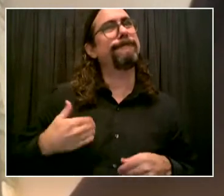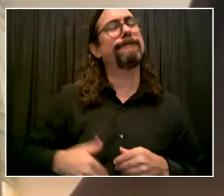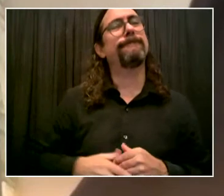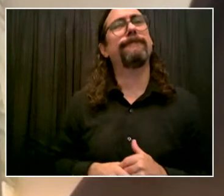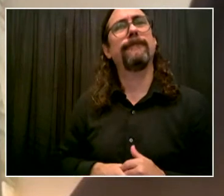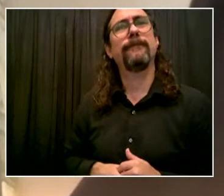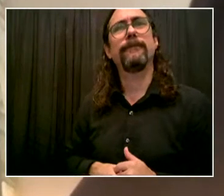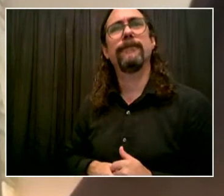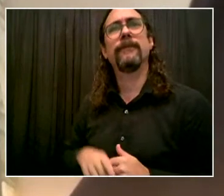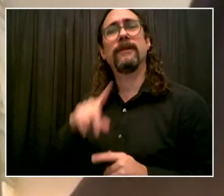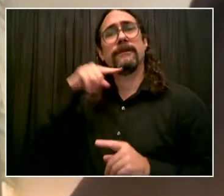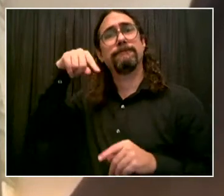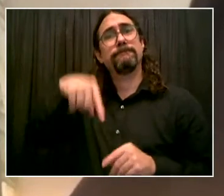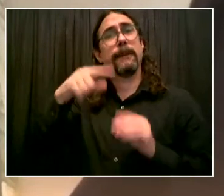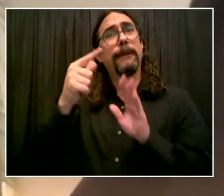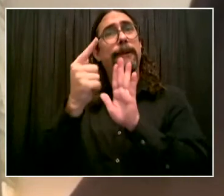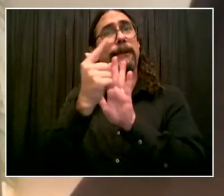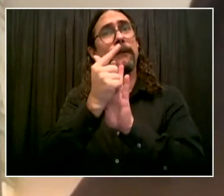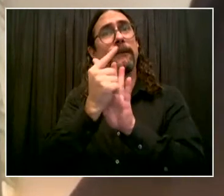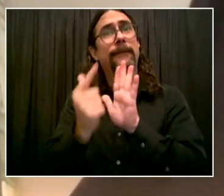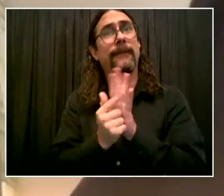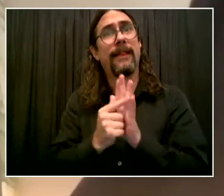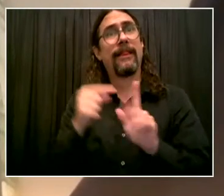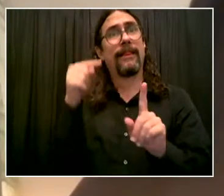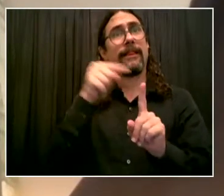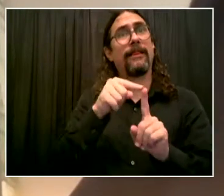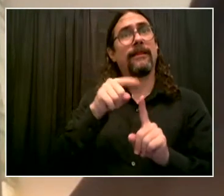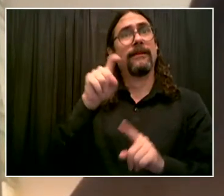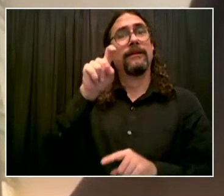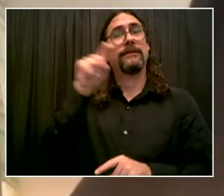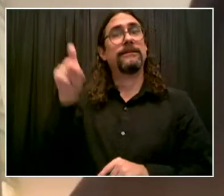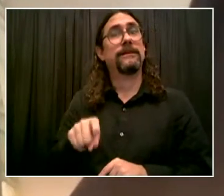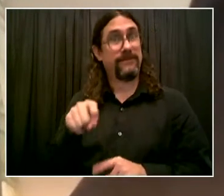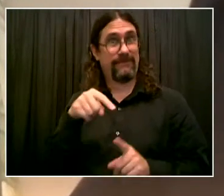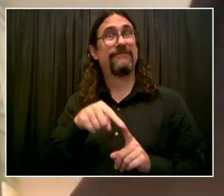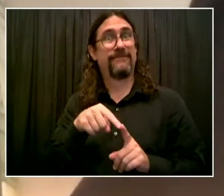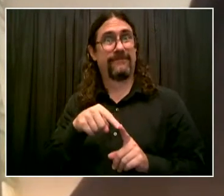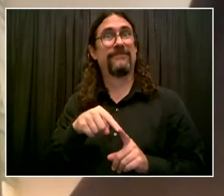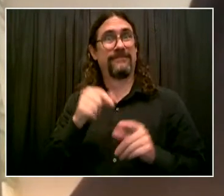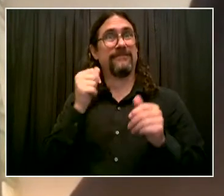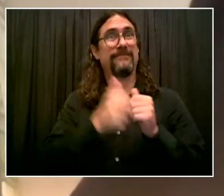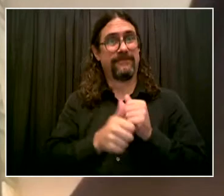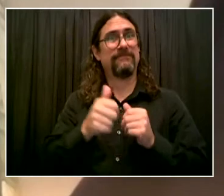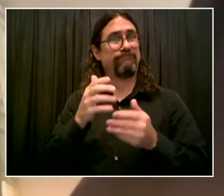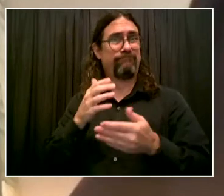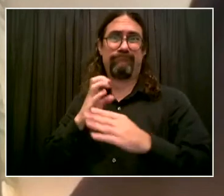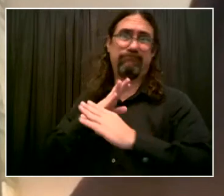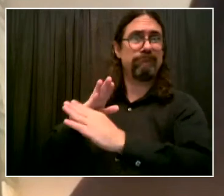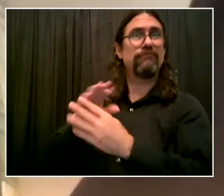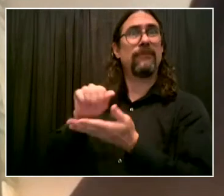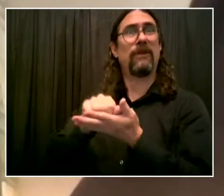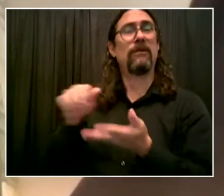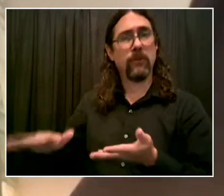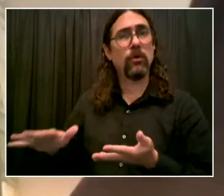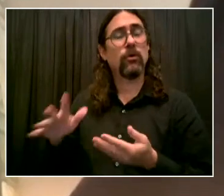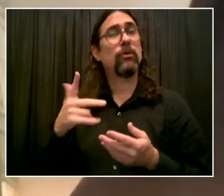BILL IS MacHIAVELLI AND WITH THE CULTURE OF FEAR AND INTIMIDATION IT